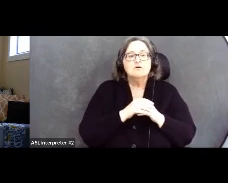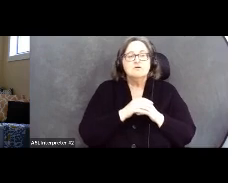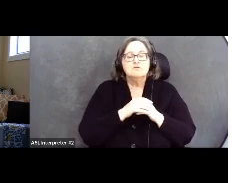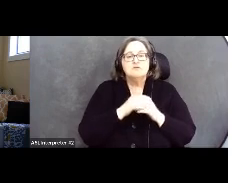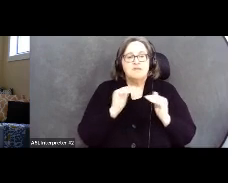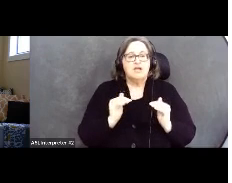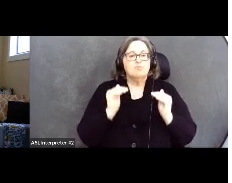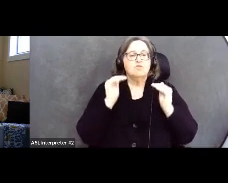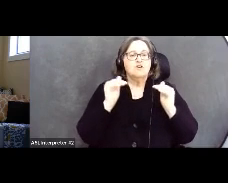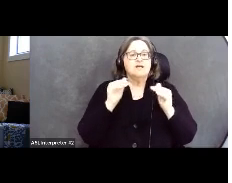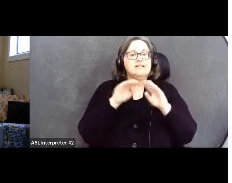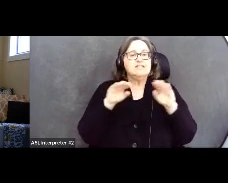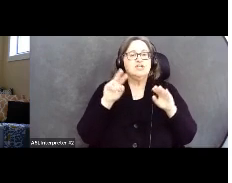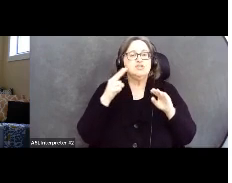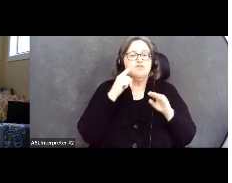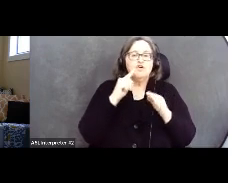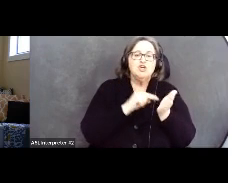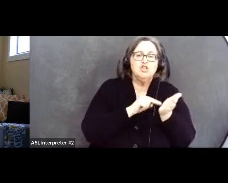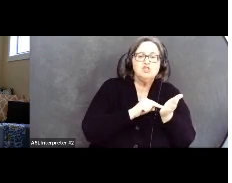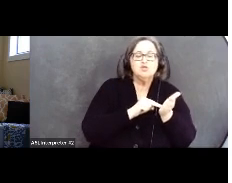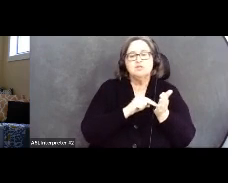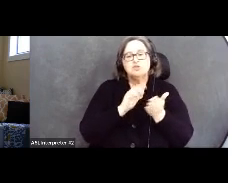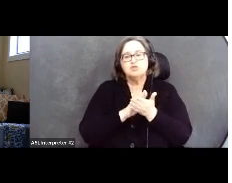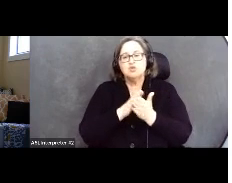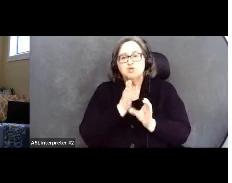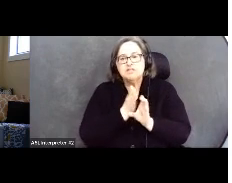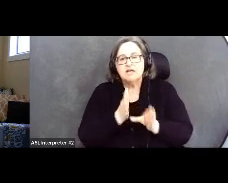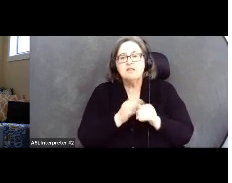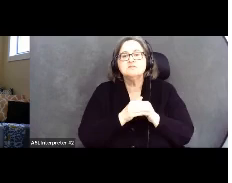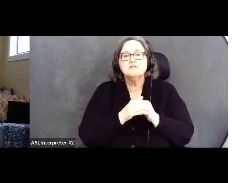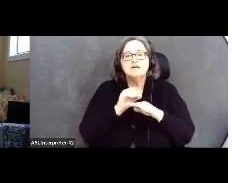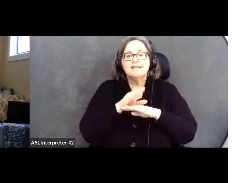curriculum for the nurses, school psychologists, counselors to how to support them longer.